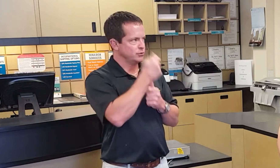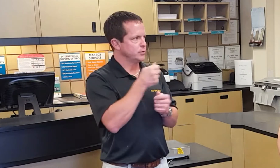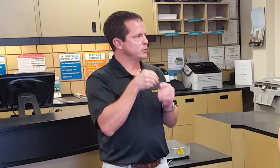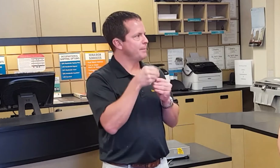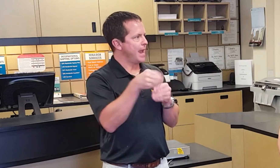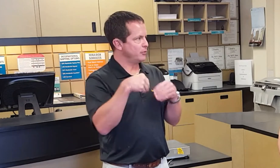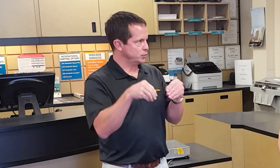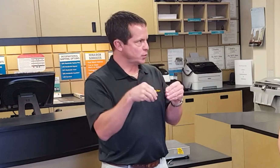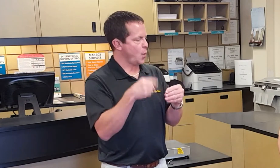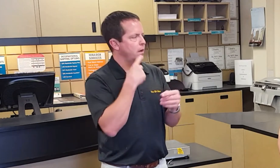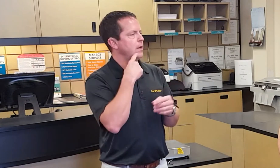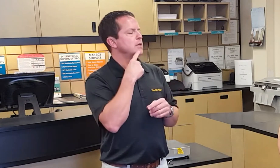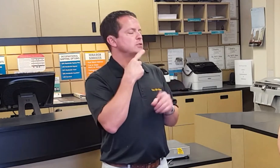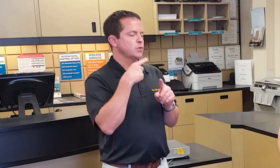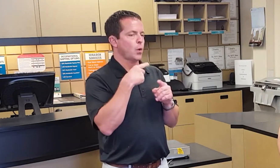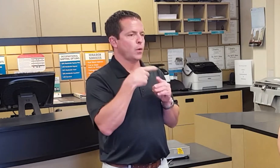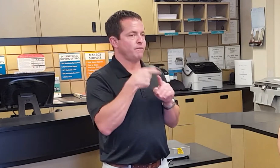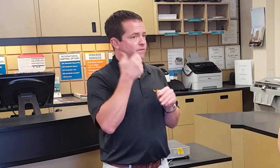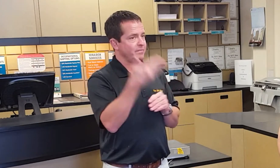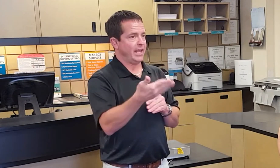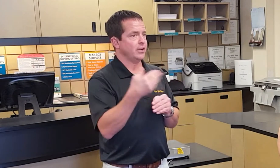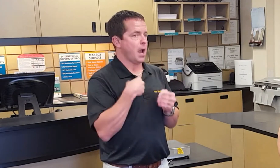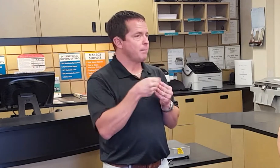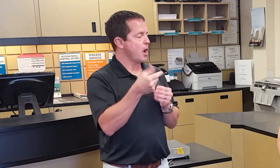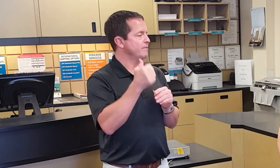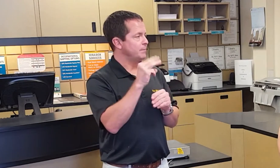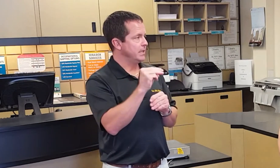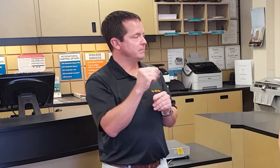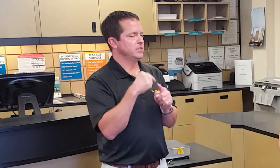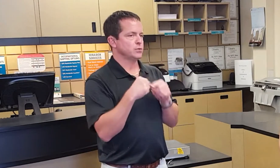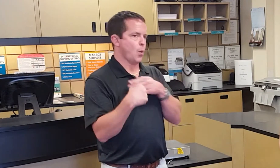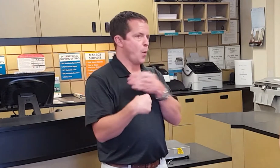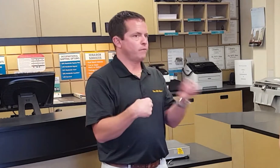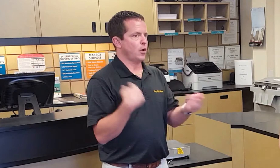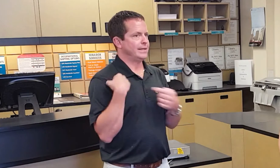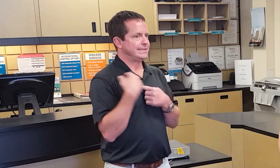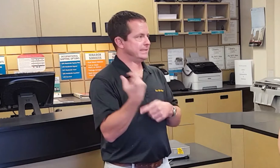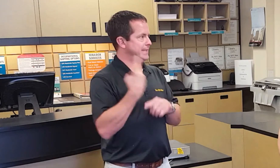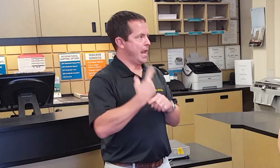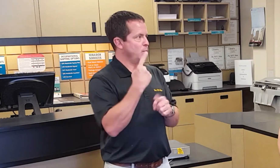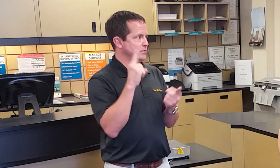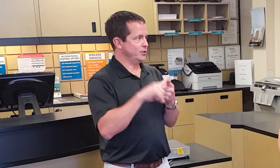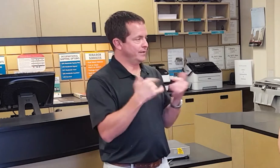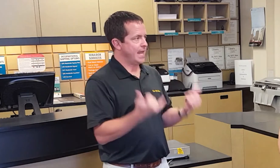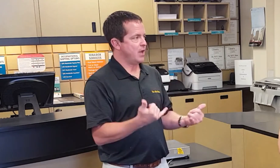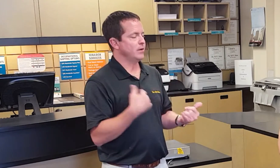asked if I was interested in buying the store, and I agreed. And since that day, I've been here.